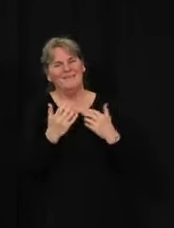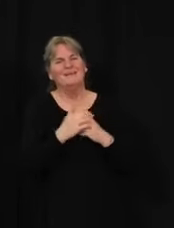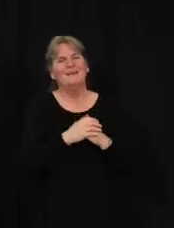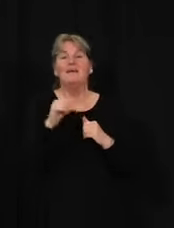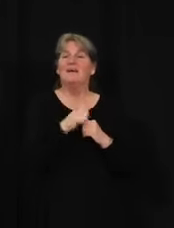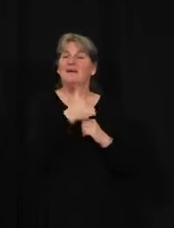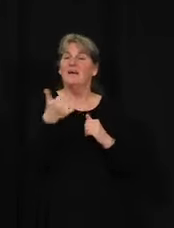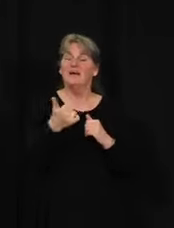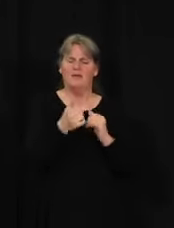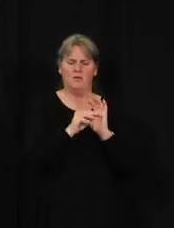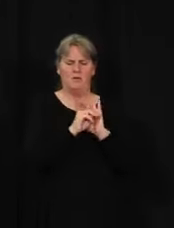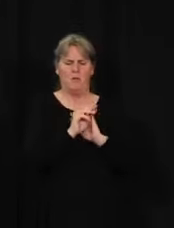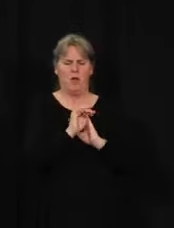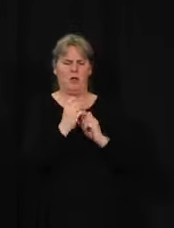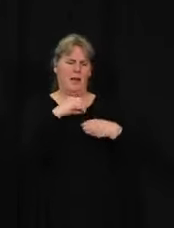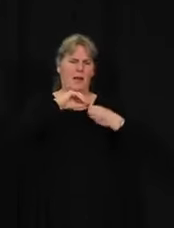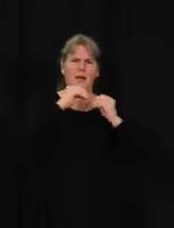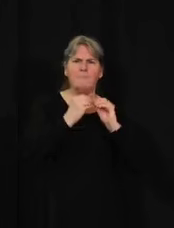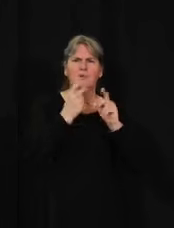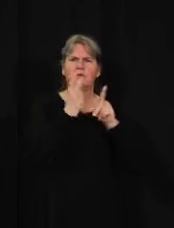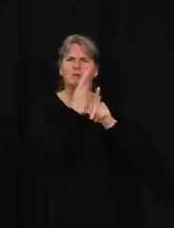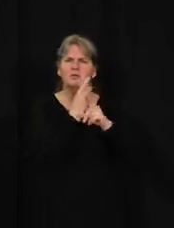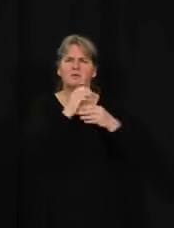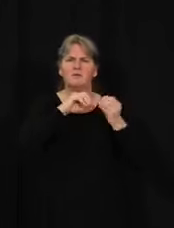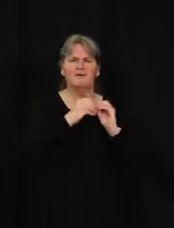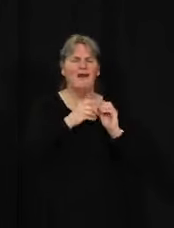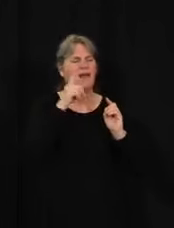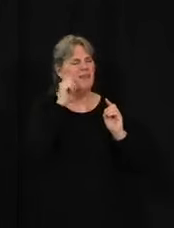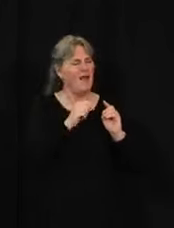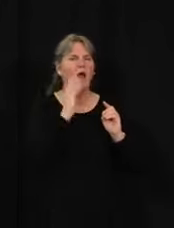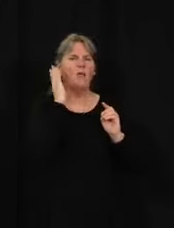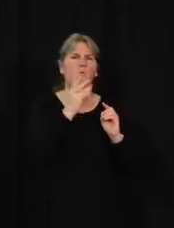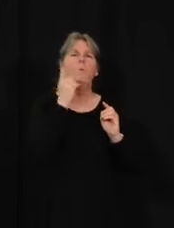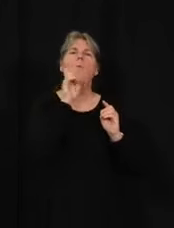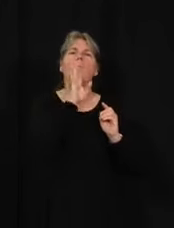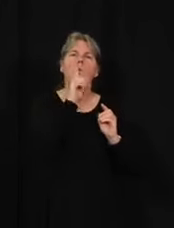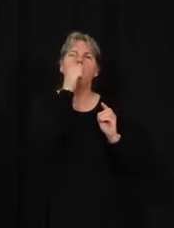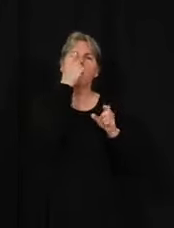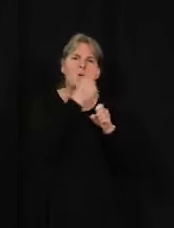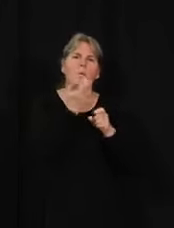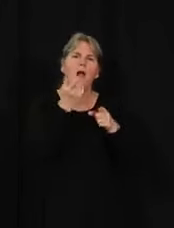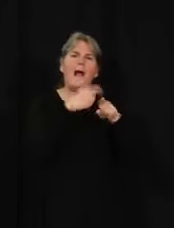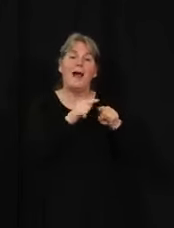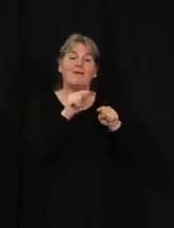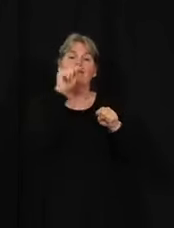And another is that, models are not a snapshot of the future. They always describe a range of